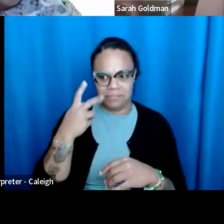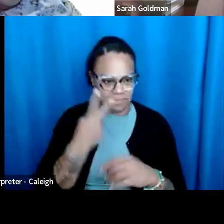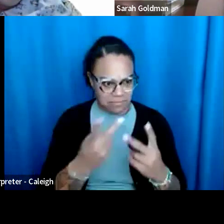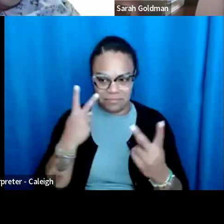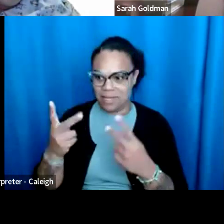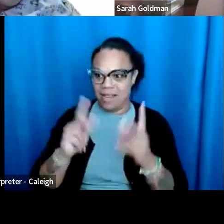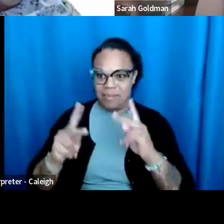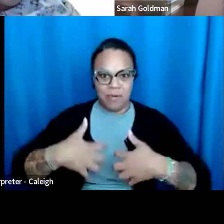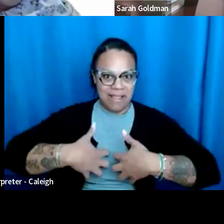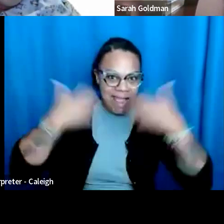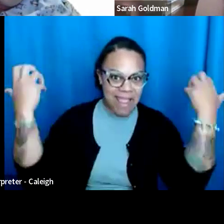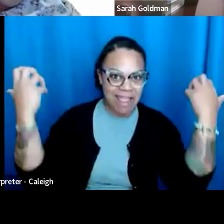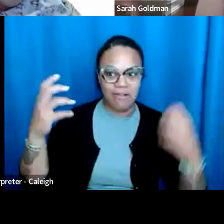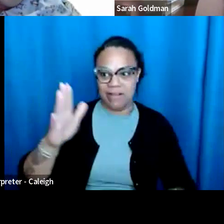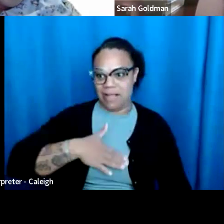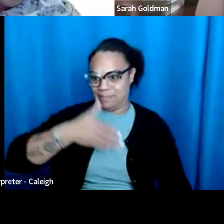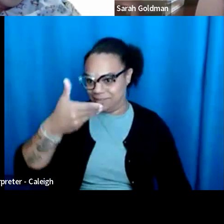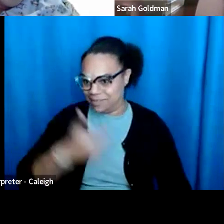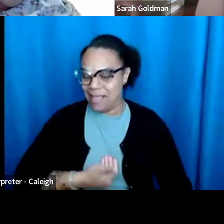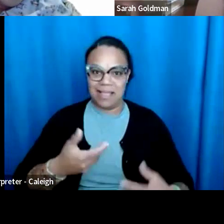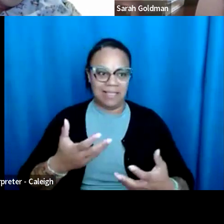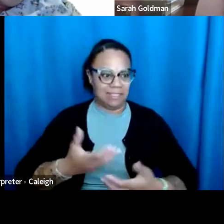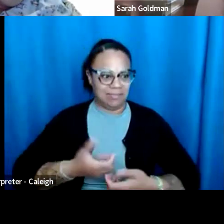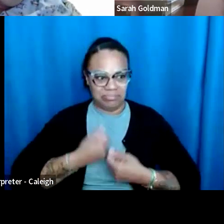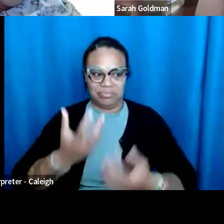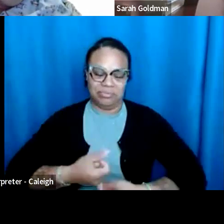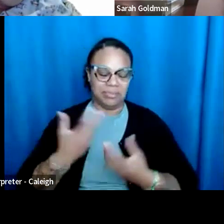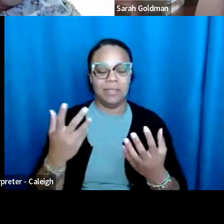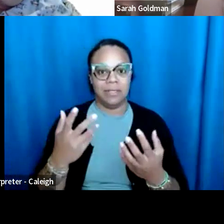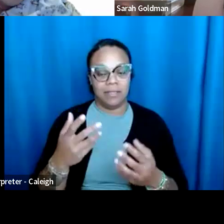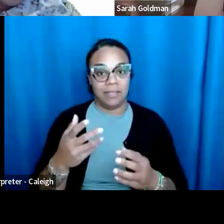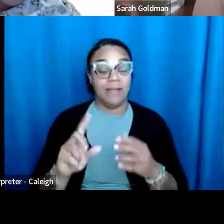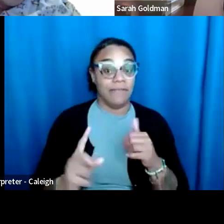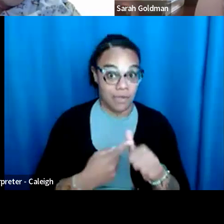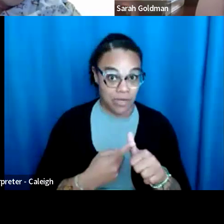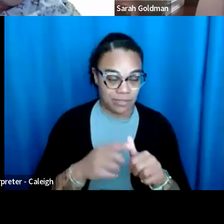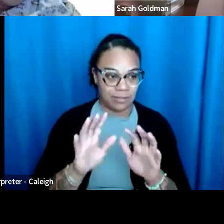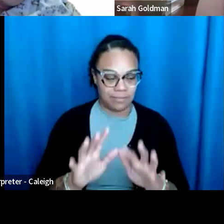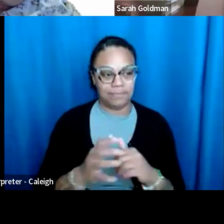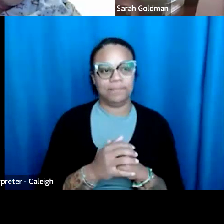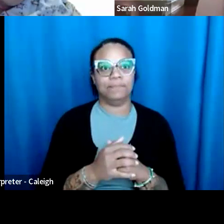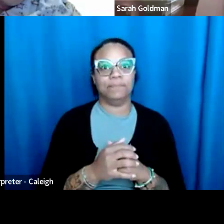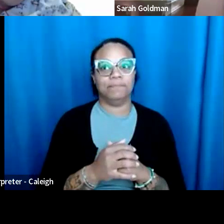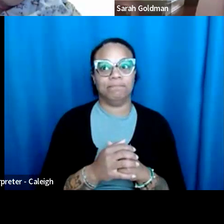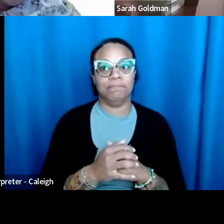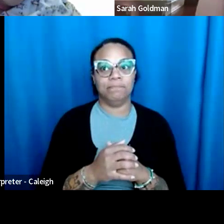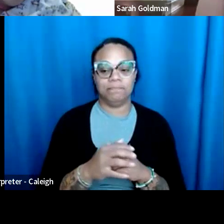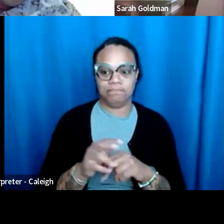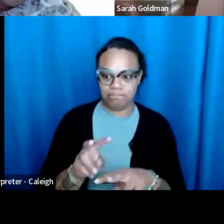Their rides were late, all of these things, and A, it made me frustrated as hell,